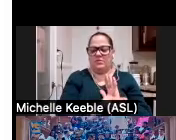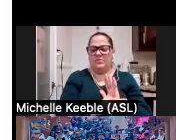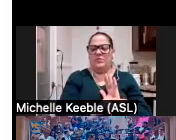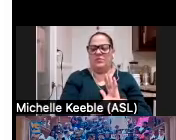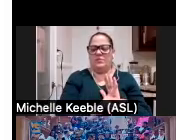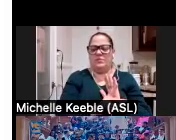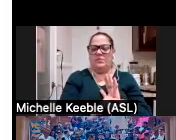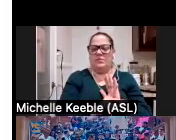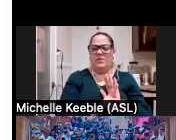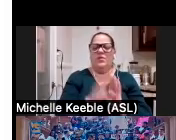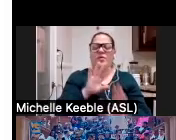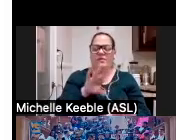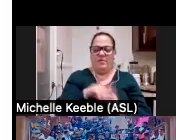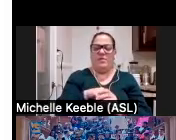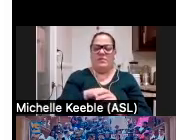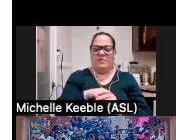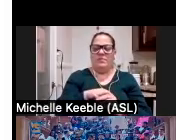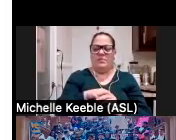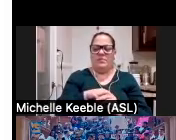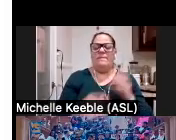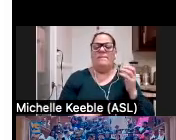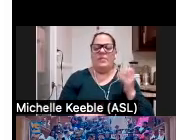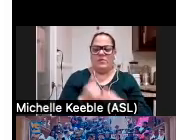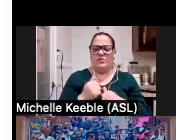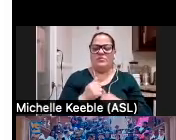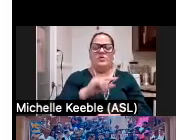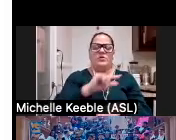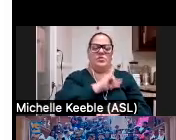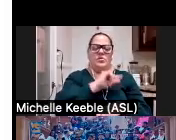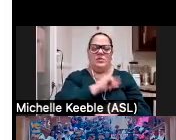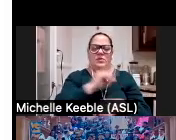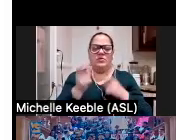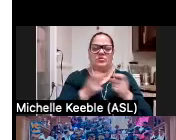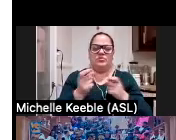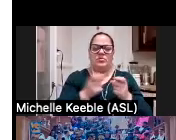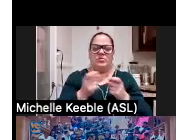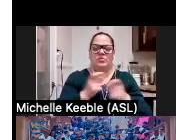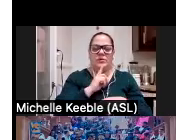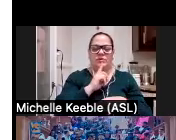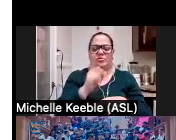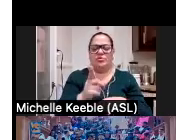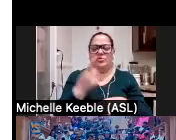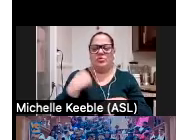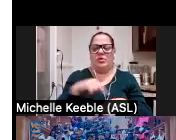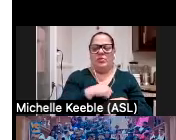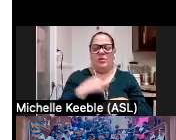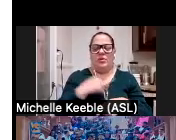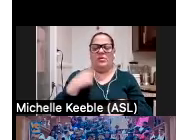were actively involved mostly in quality control and making sure we were hitting our internally